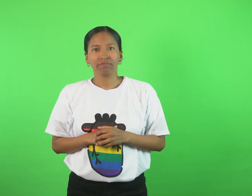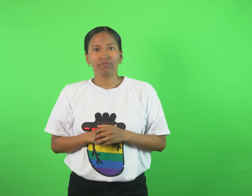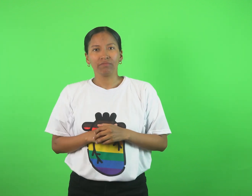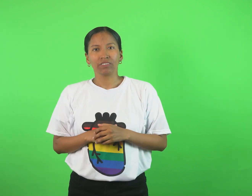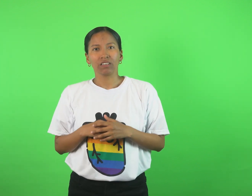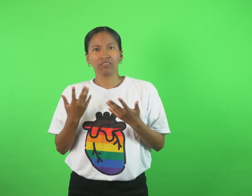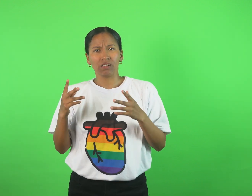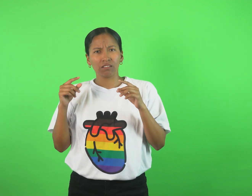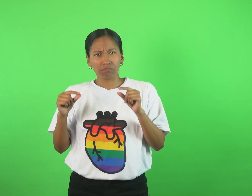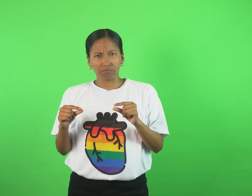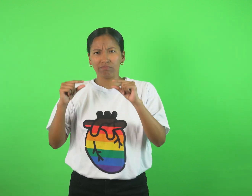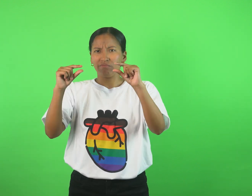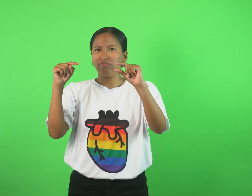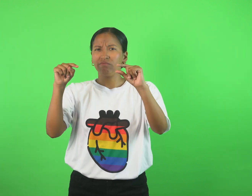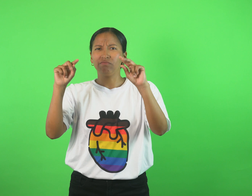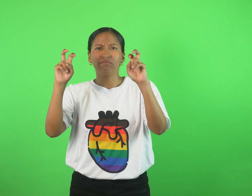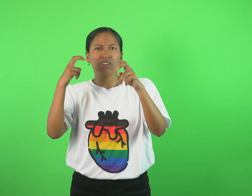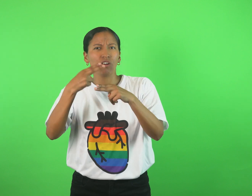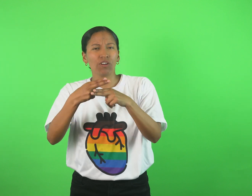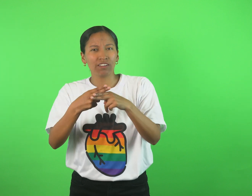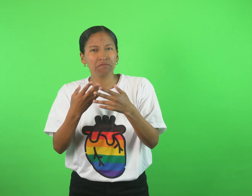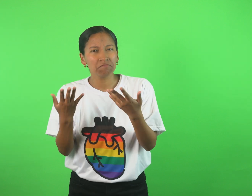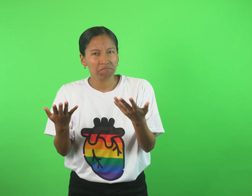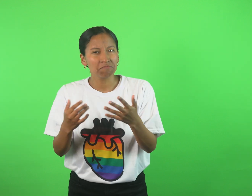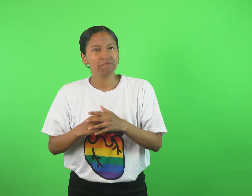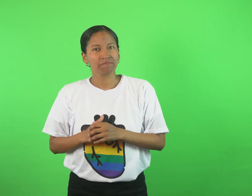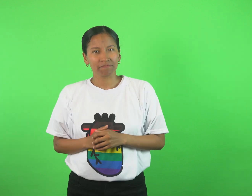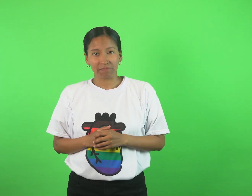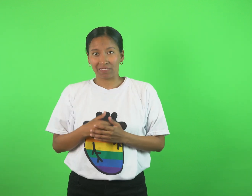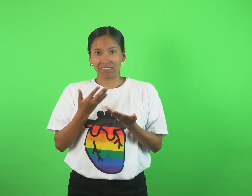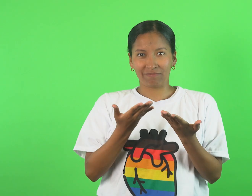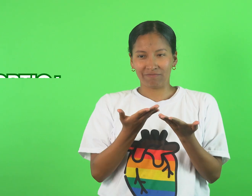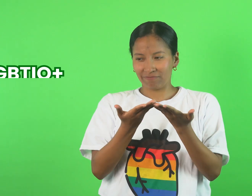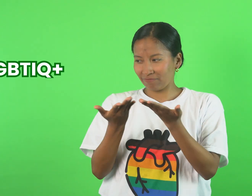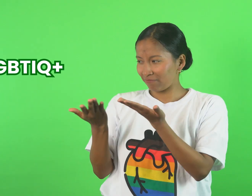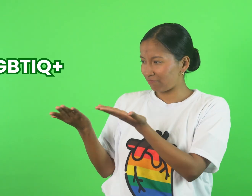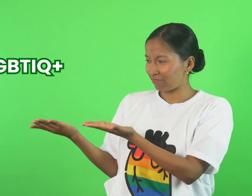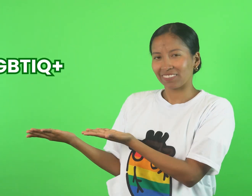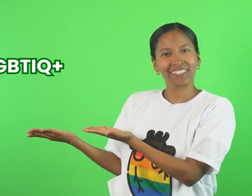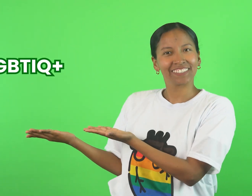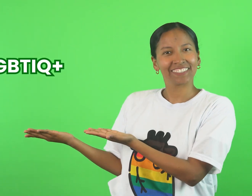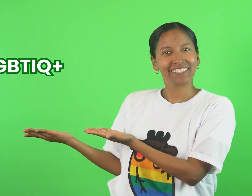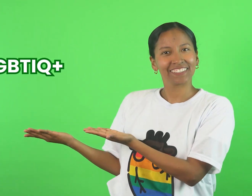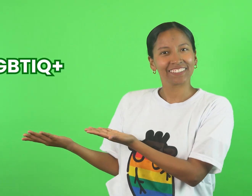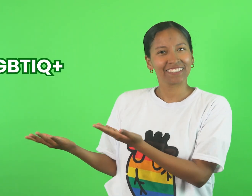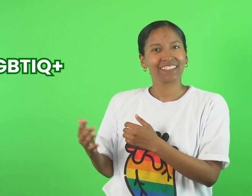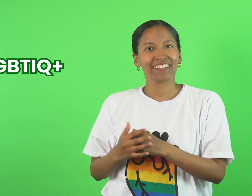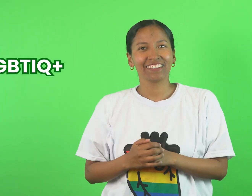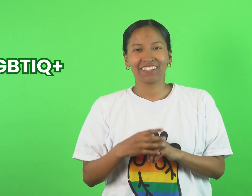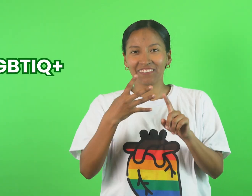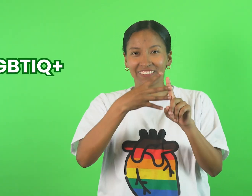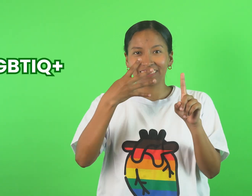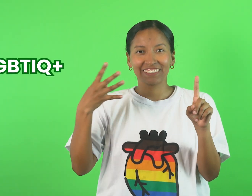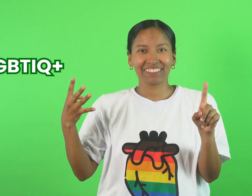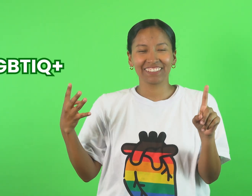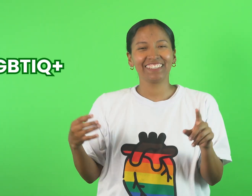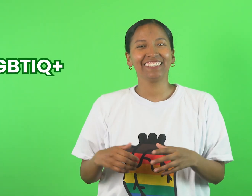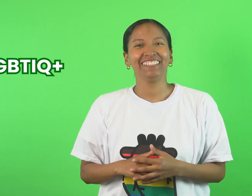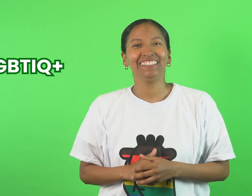the acronym LGBTIQ+ was born,